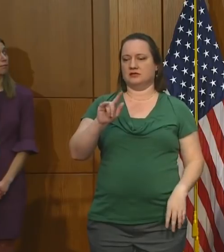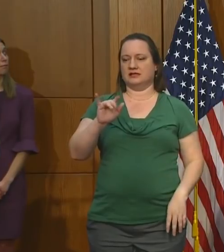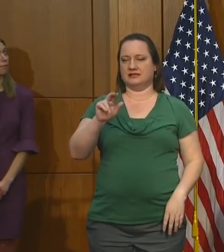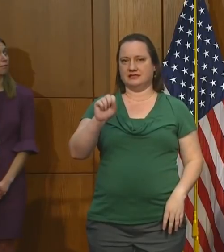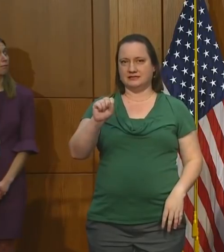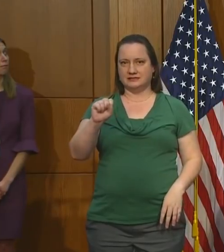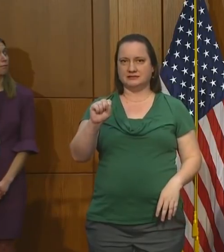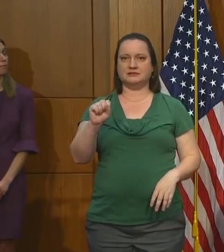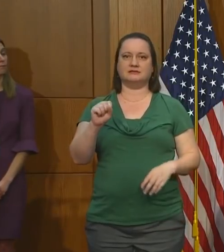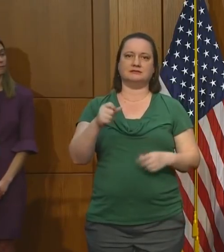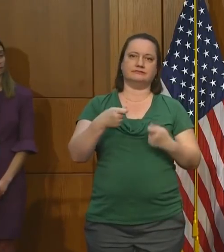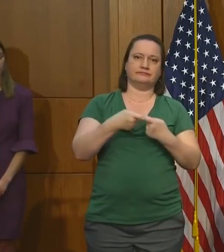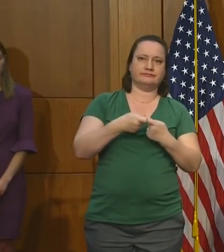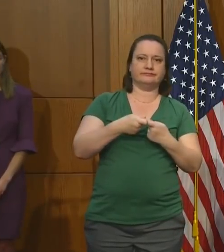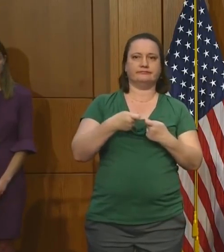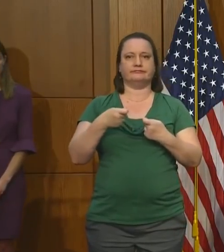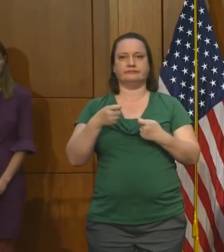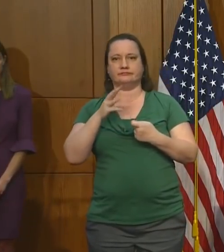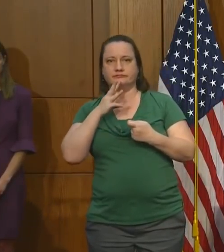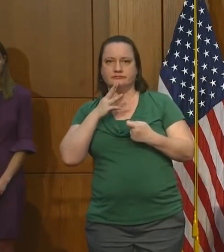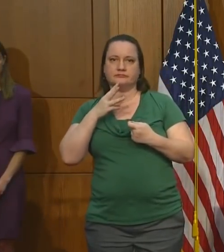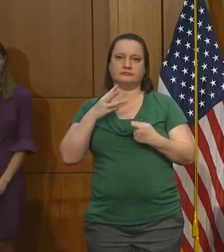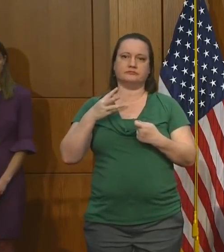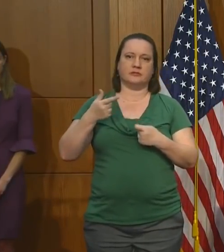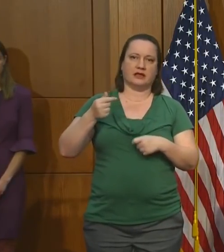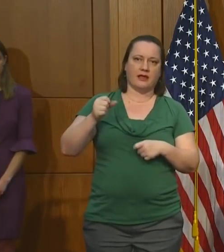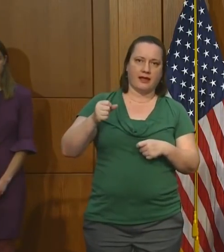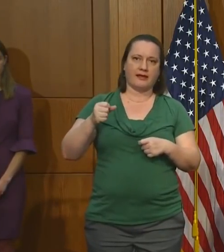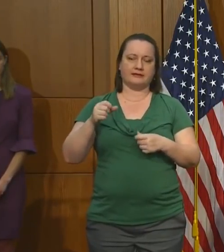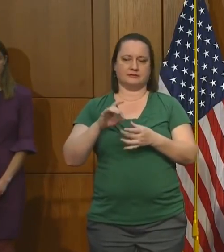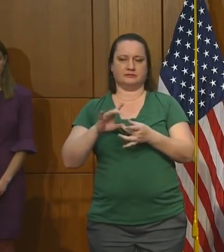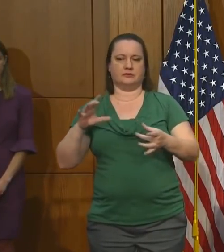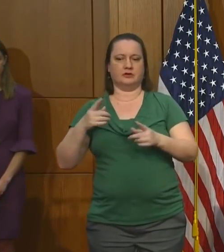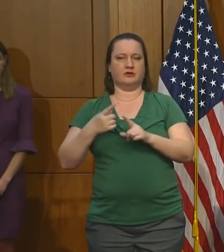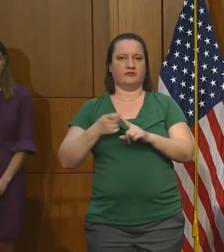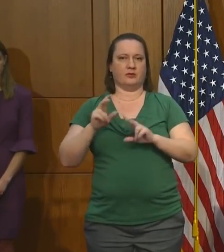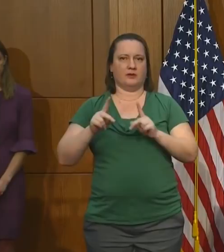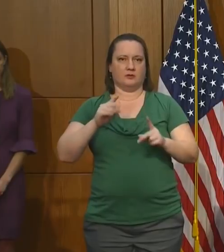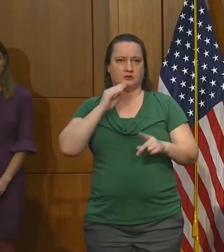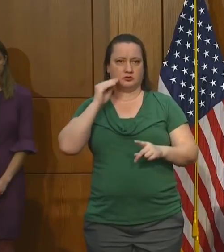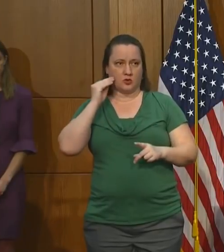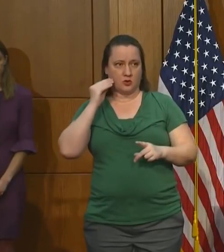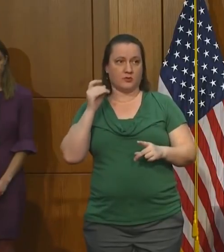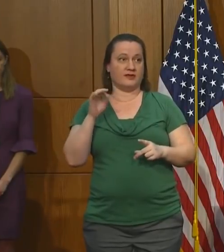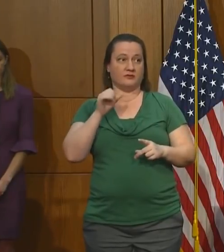THE. TO THE LARGEST MIGHT IS WHAT IS YOUR REACTION TO THAT AND YOU THINK SUCH COPIER WITH